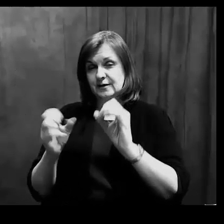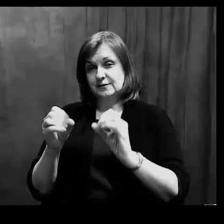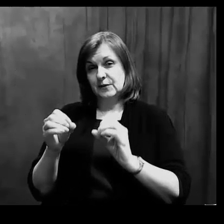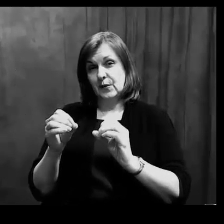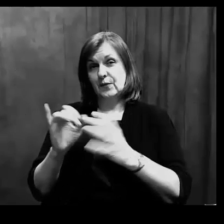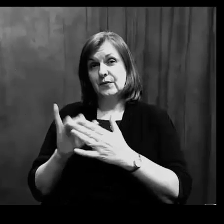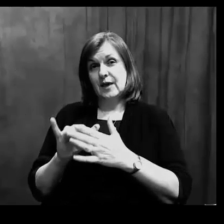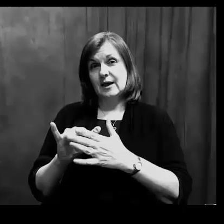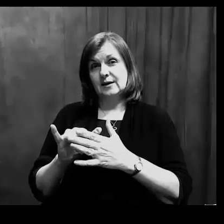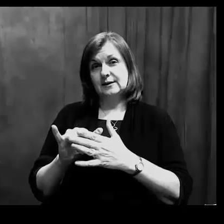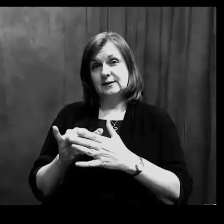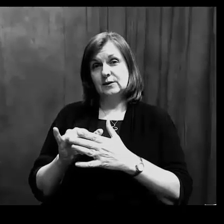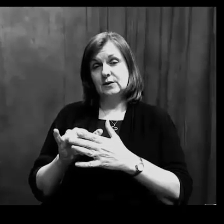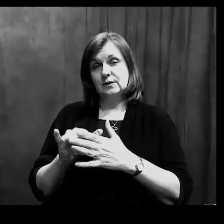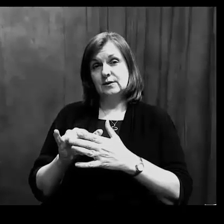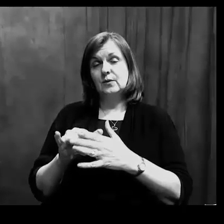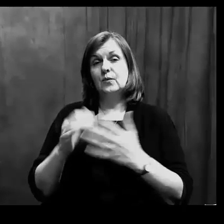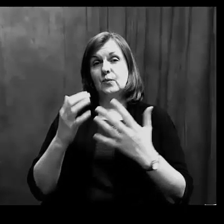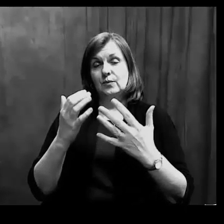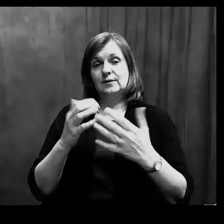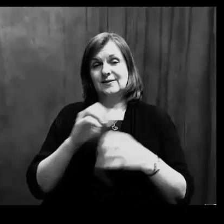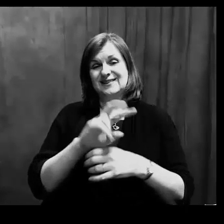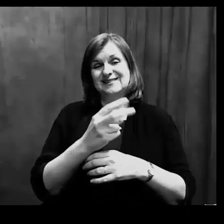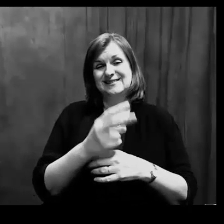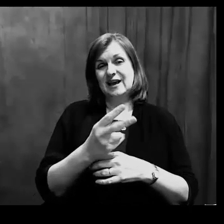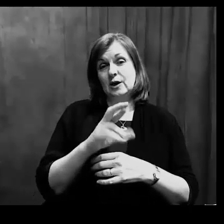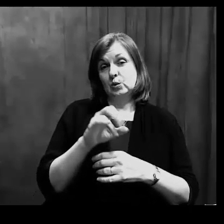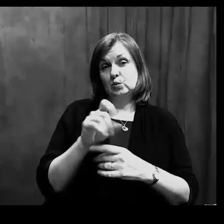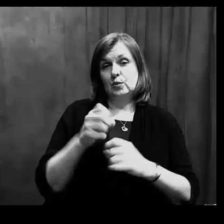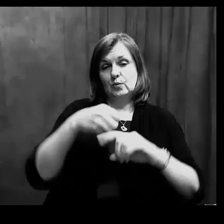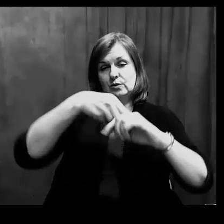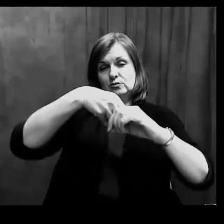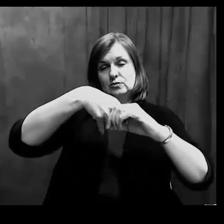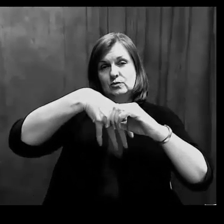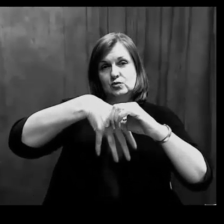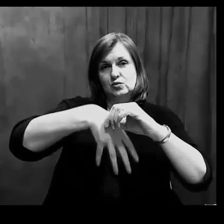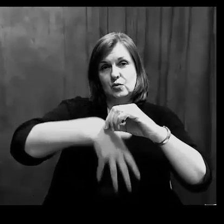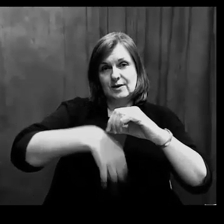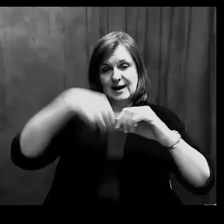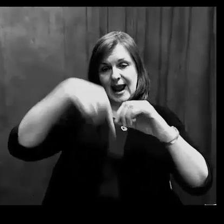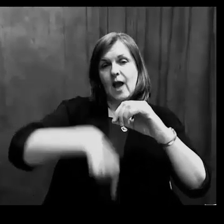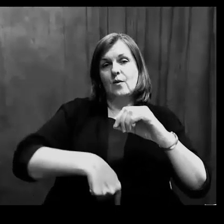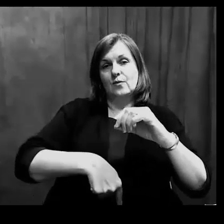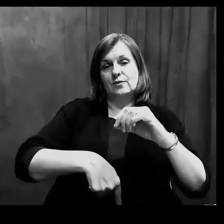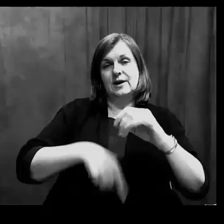that it will actually grow down now again in response to gravity